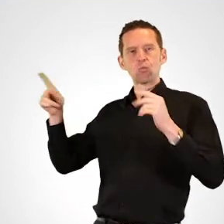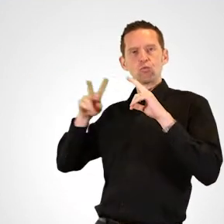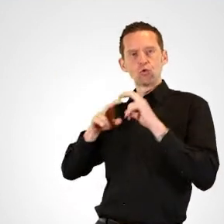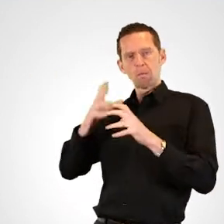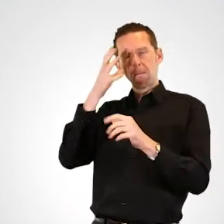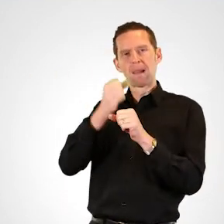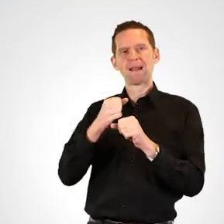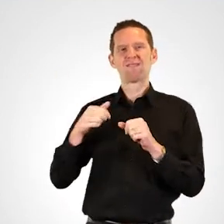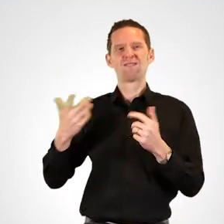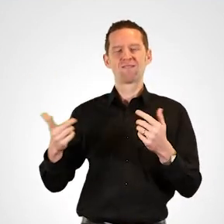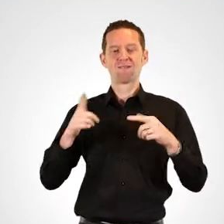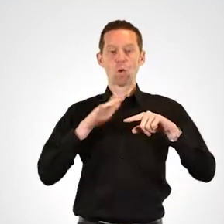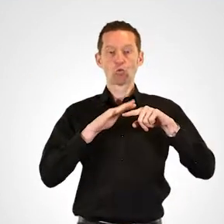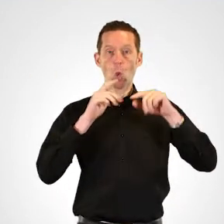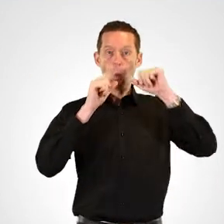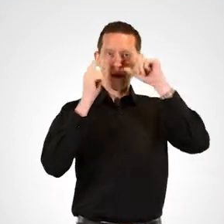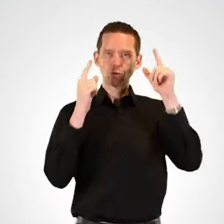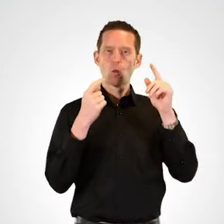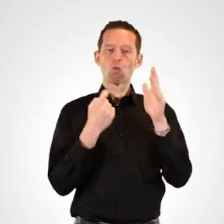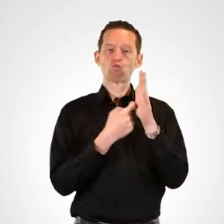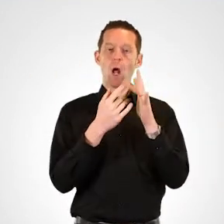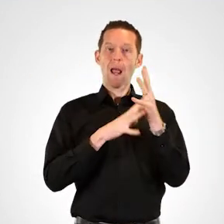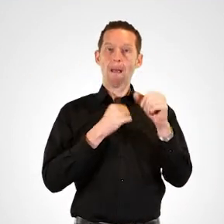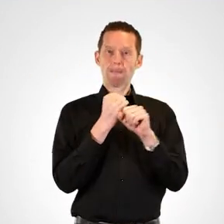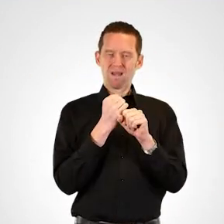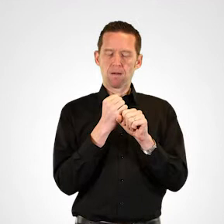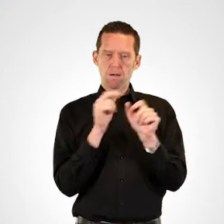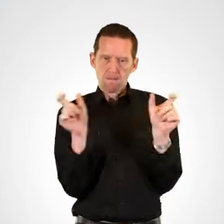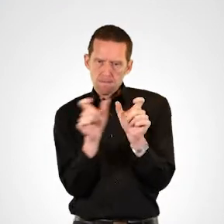and particularly rhyming really contributes to later reading abilities.